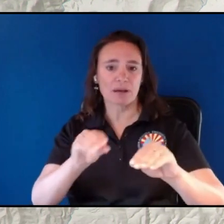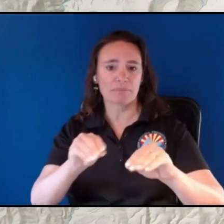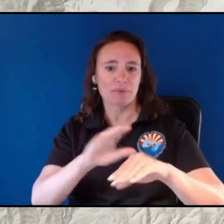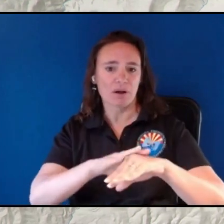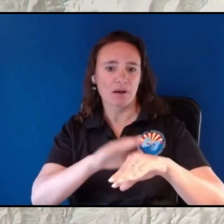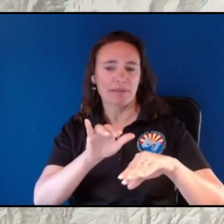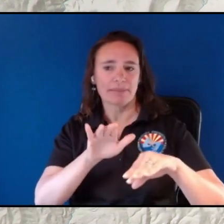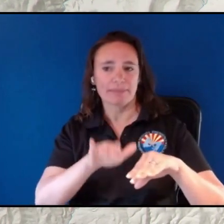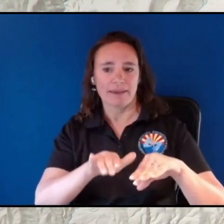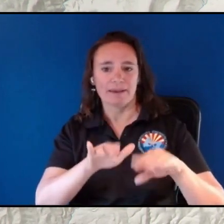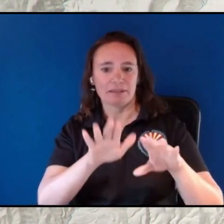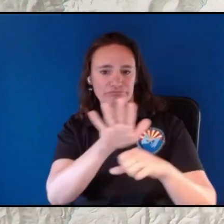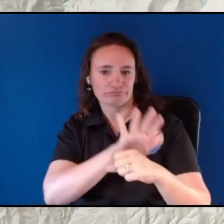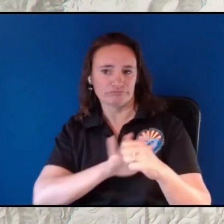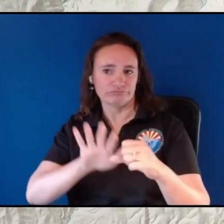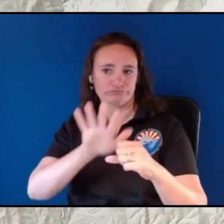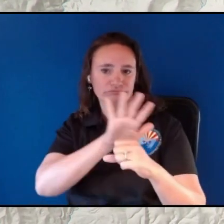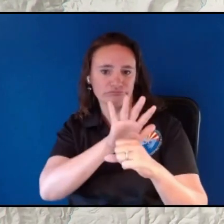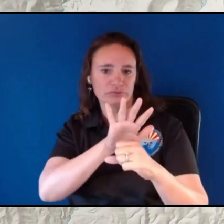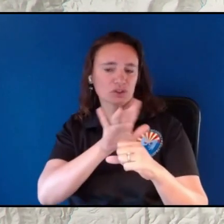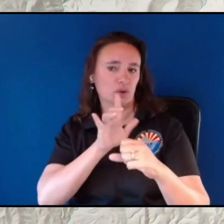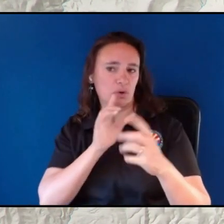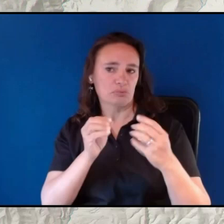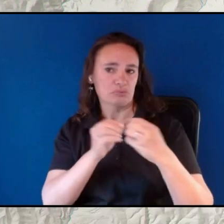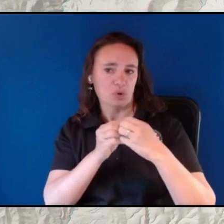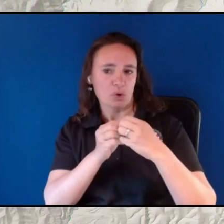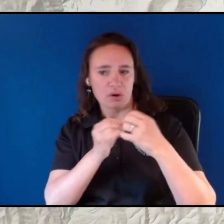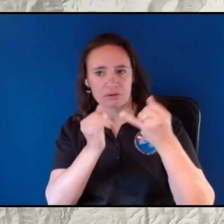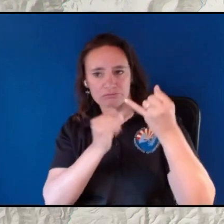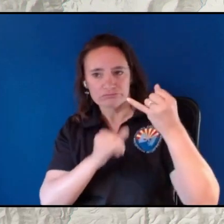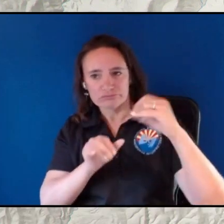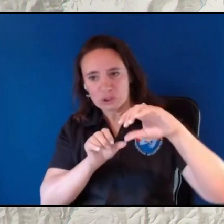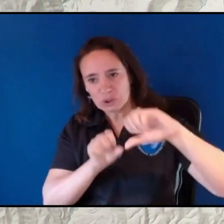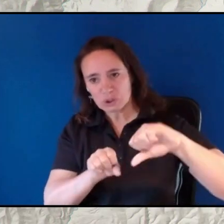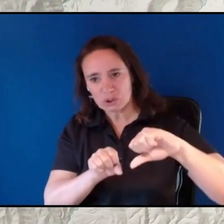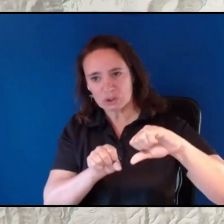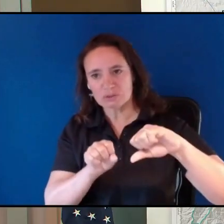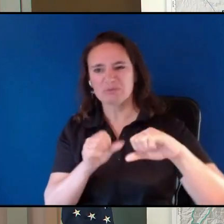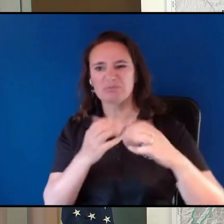getting this line secured. So, hopefully in the next few days, we'll start to see some of our containment lines--